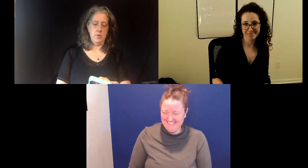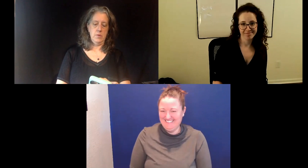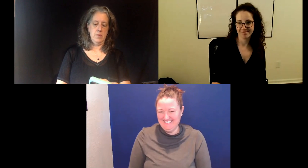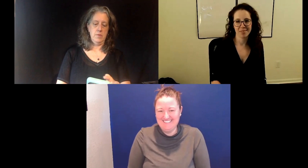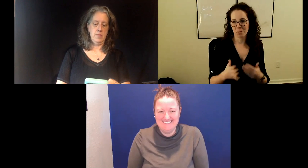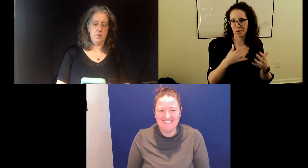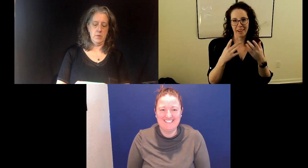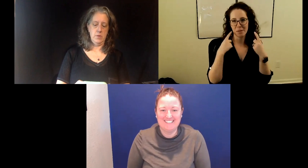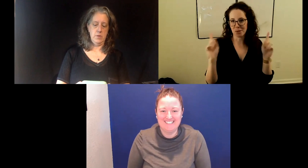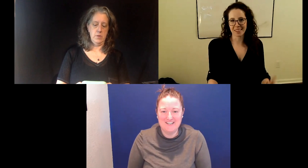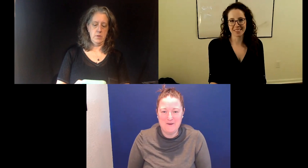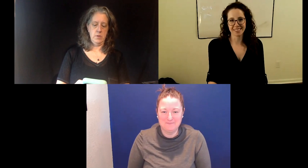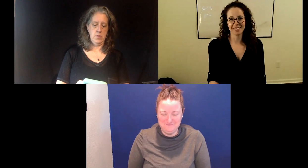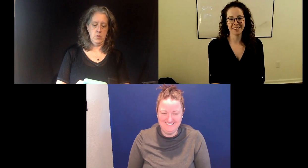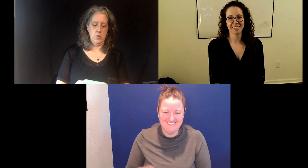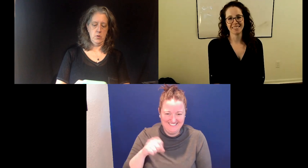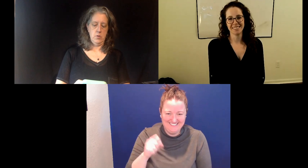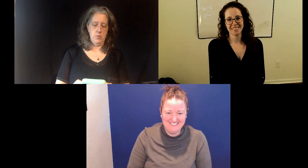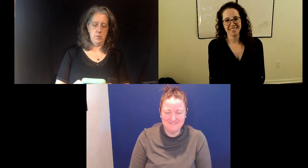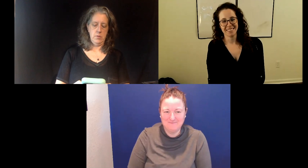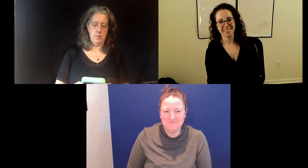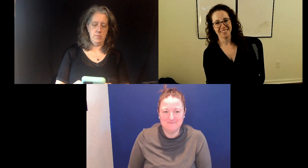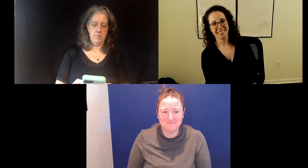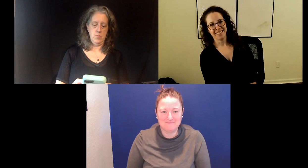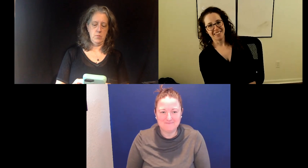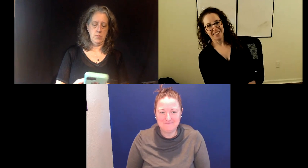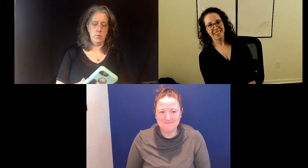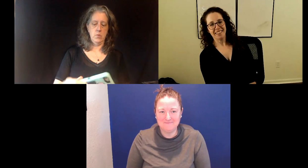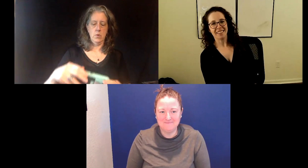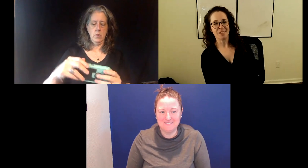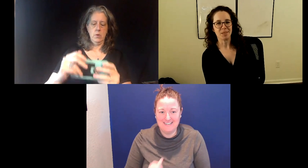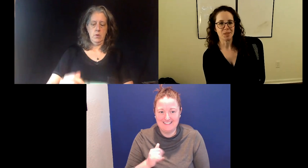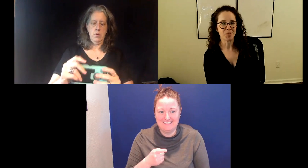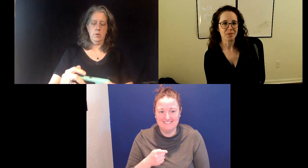yeah sometimes the kids will text each other like hey dude pay attention like it works yes